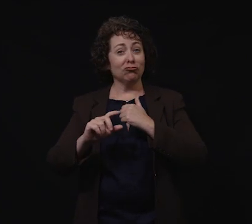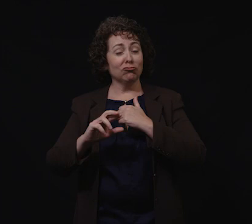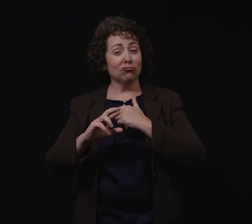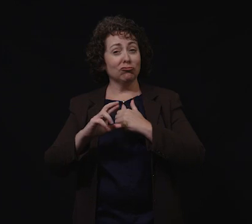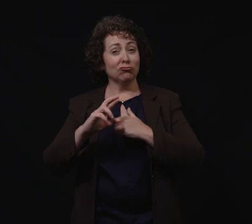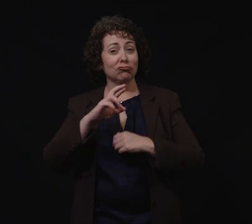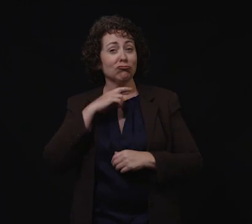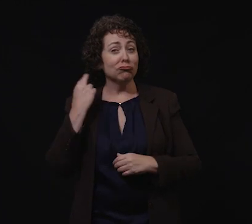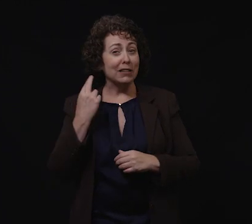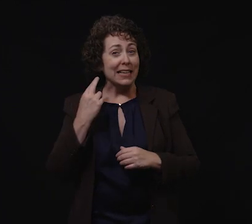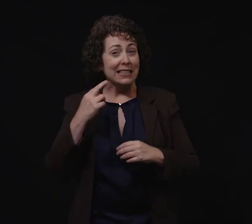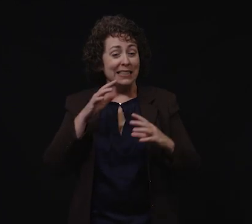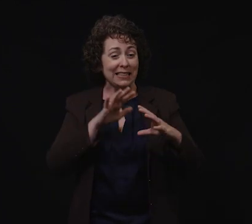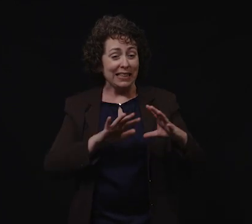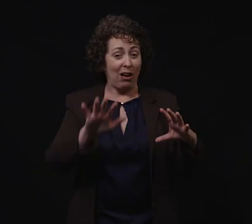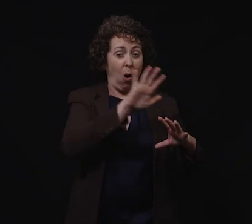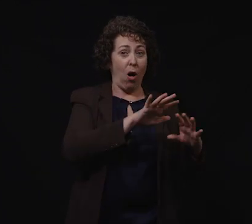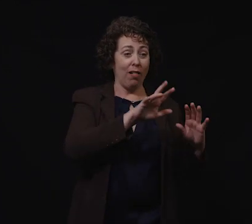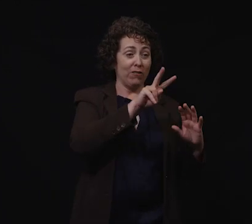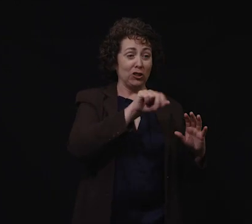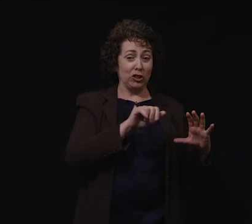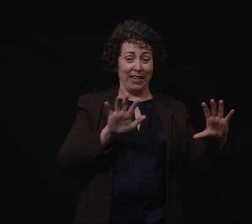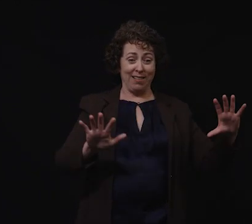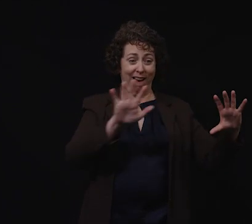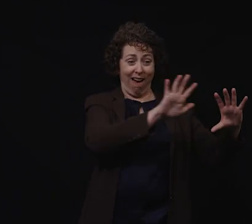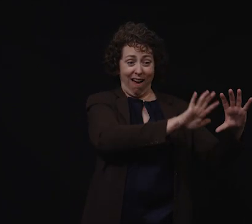Elsewhere in the state is not greater than here in Virginia Beach